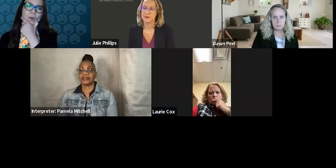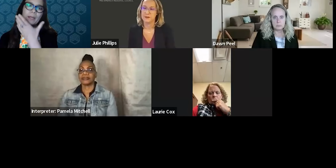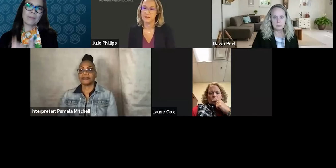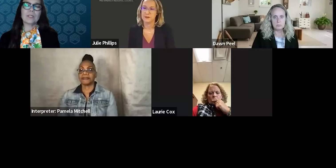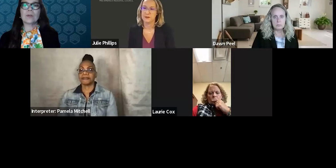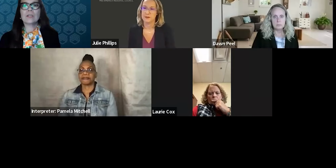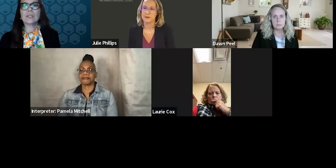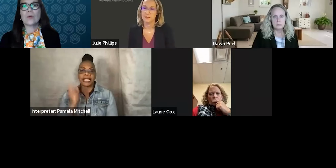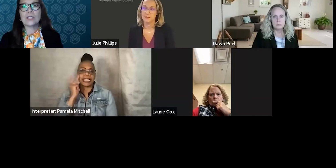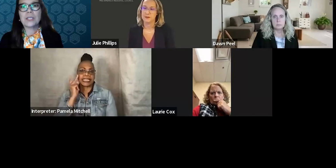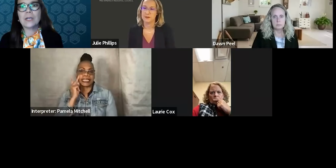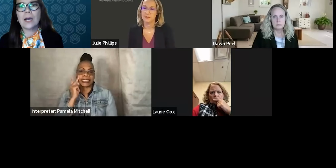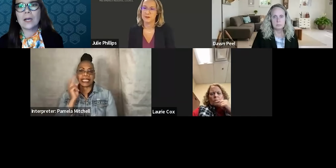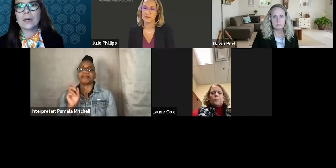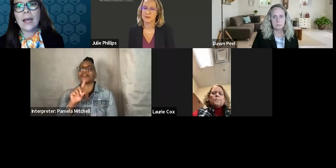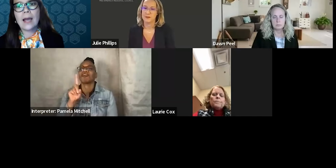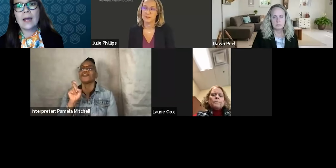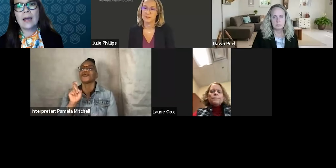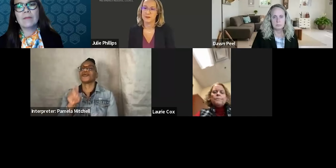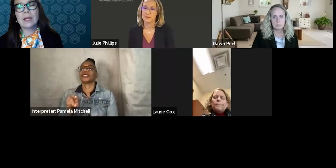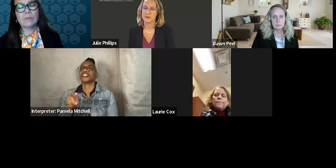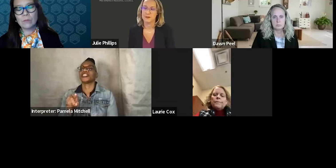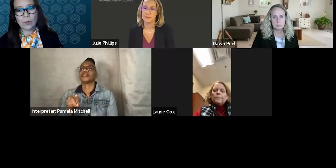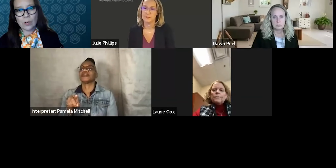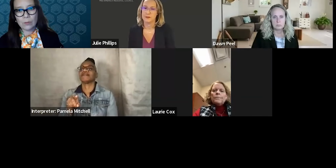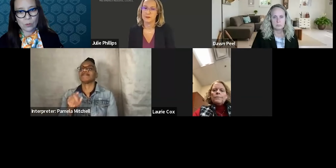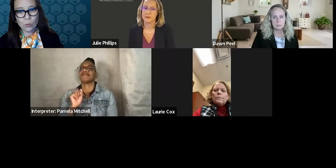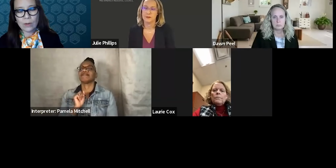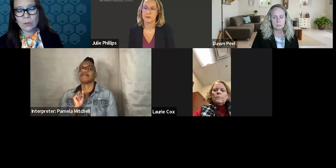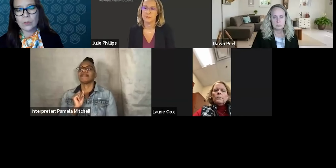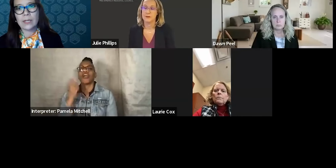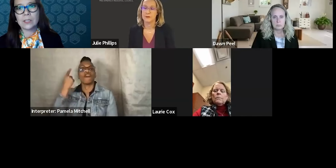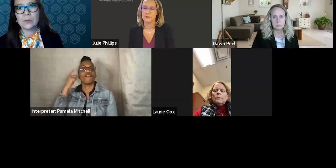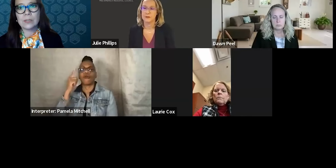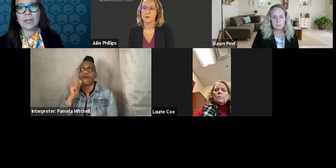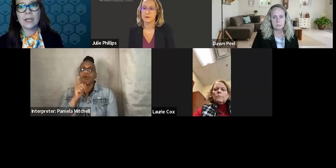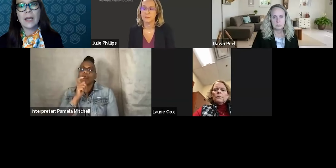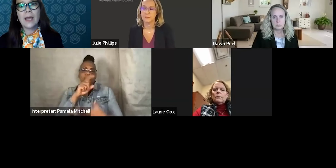Okay, so here's a question. For whoever would like to respond,